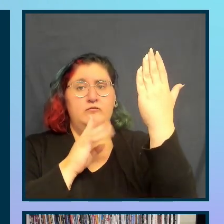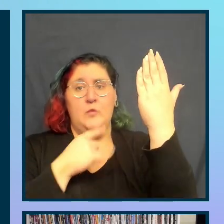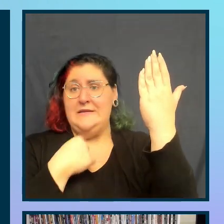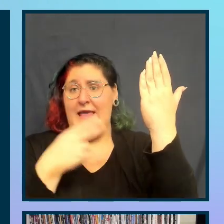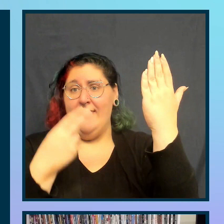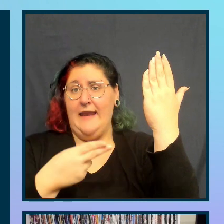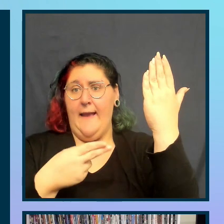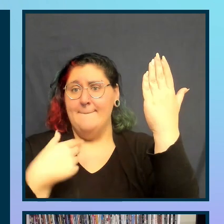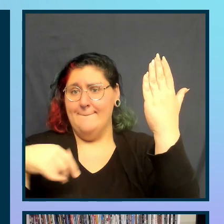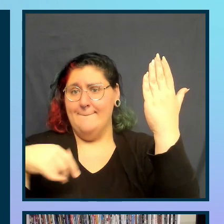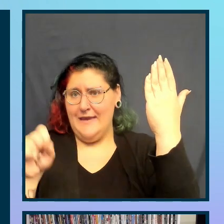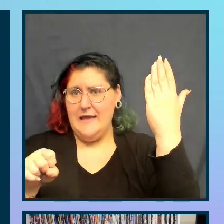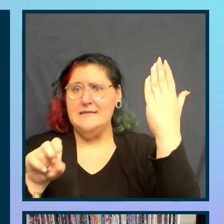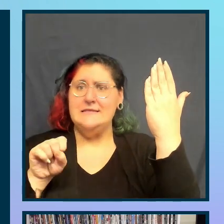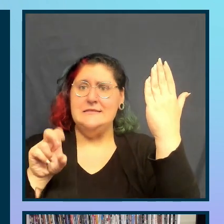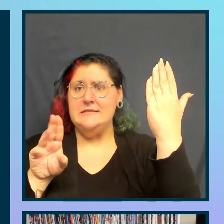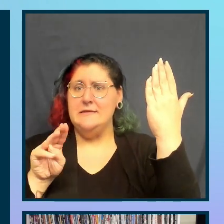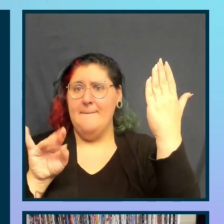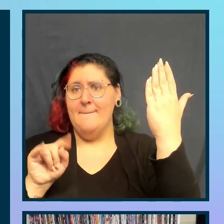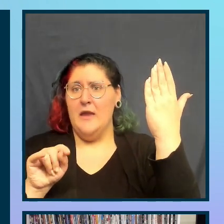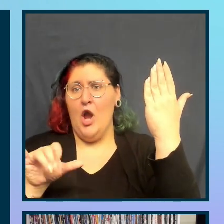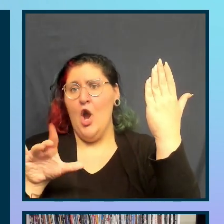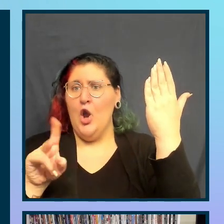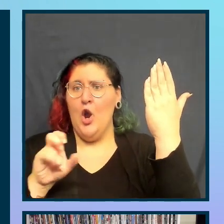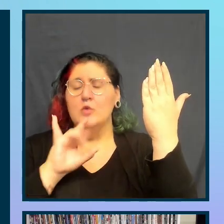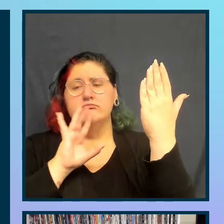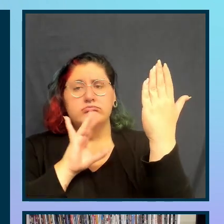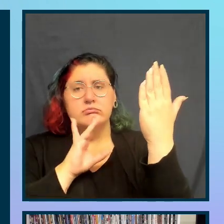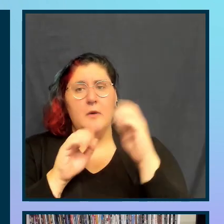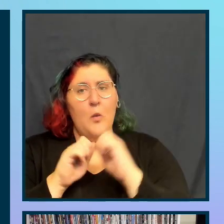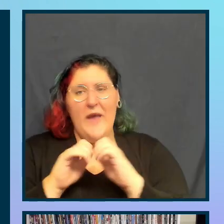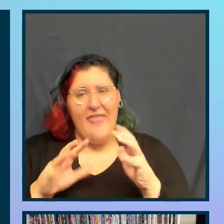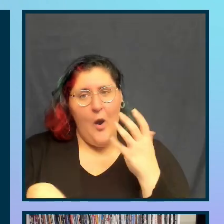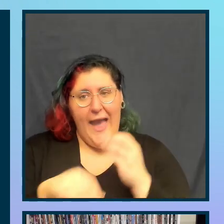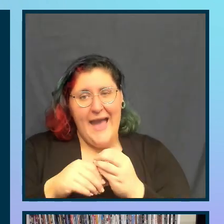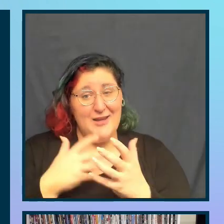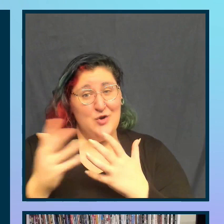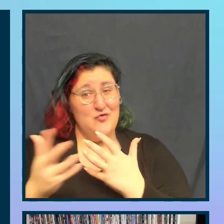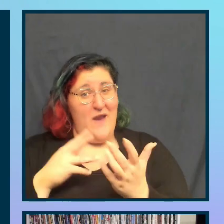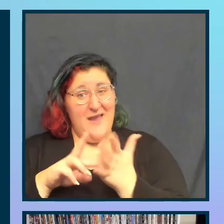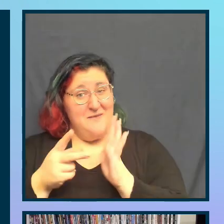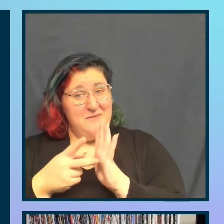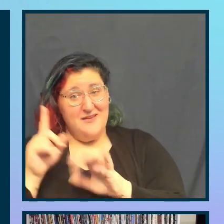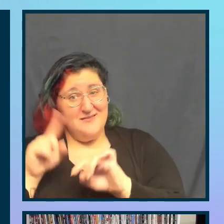So after adding the explicit state objects with its value in the form of open curly bracket,